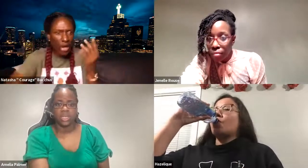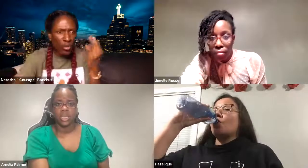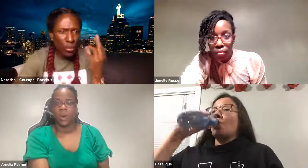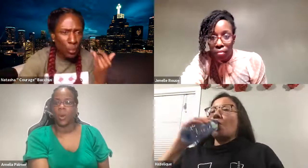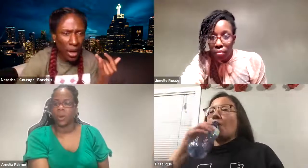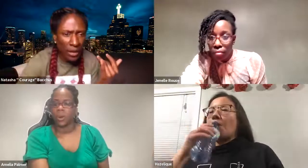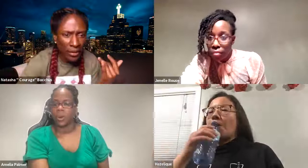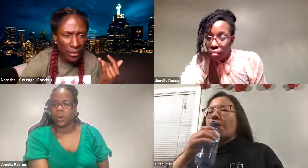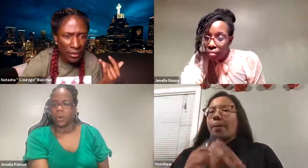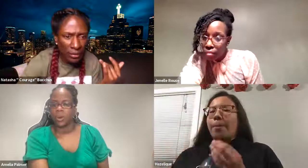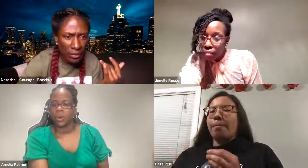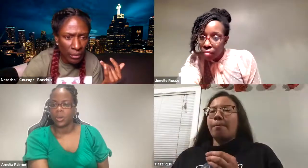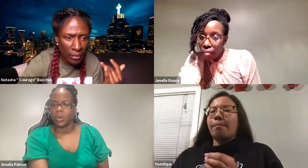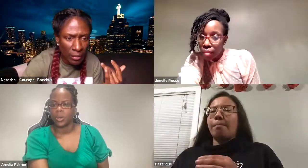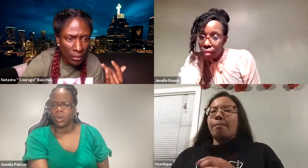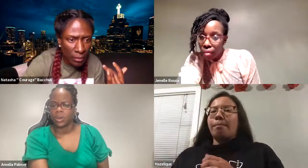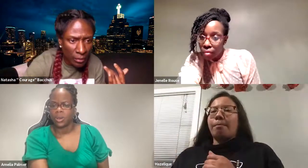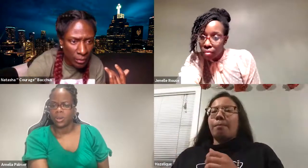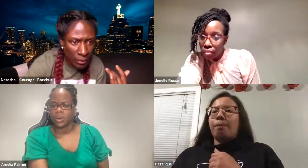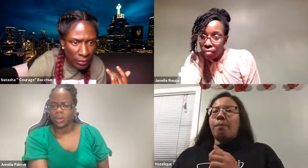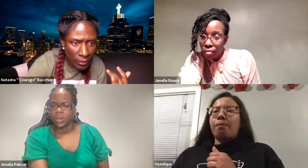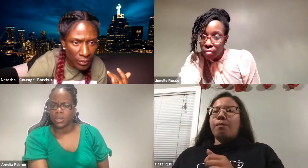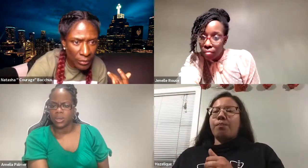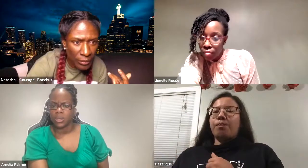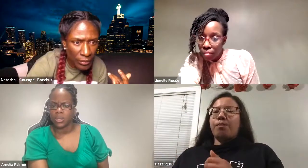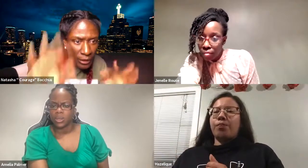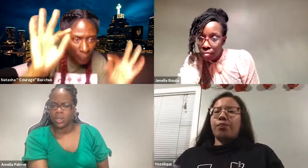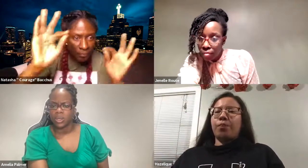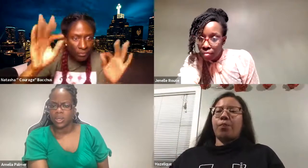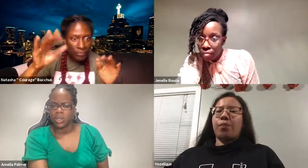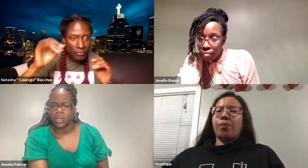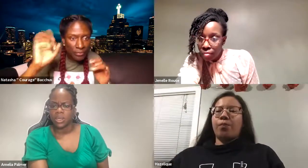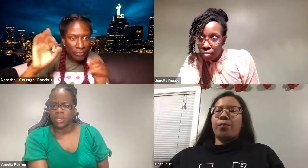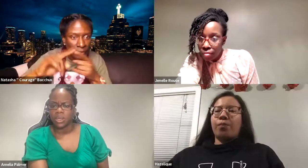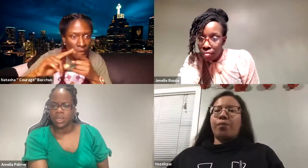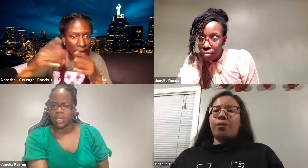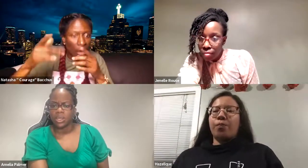amelia is saying i don't see the question can we post the question somewhere